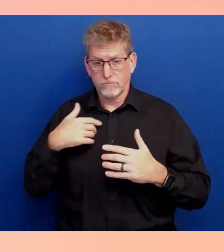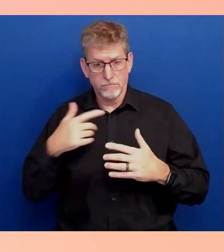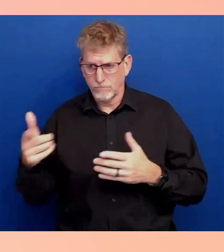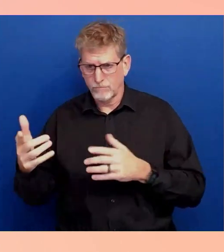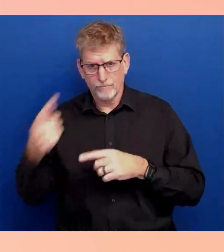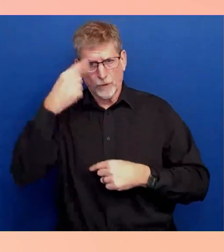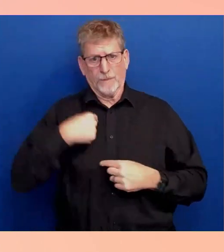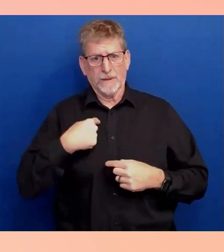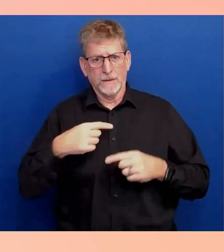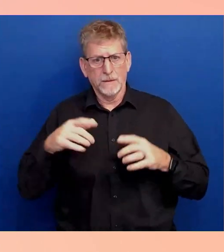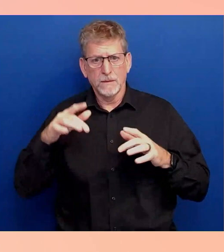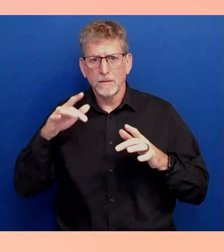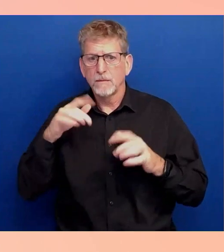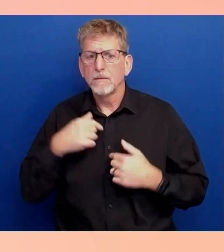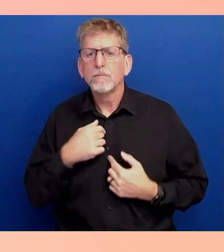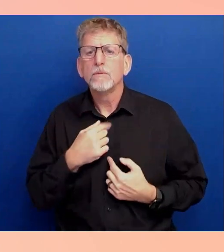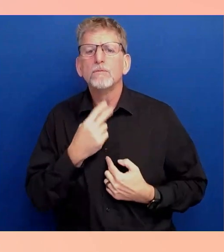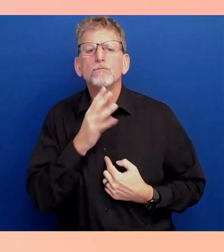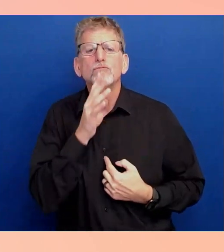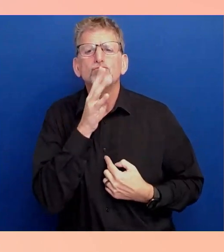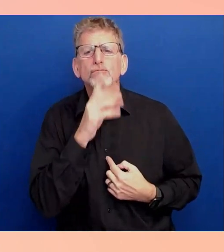or by pressing a key stroke.